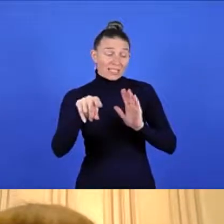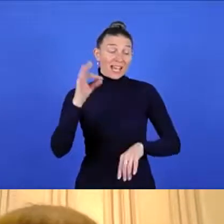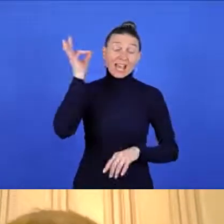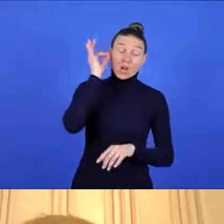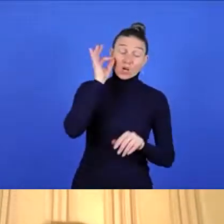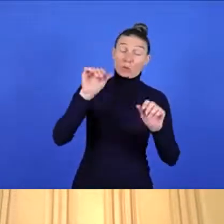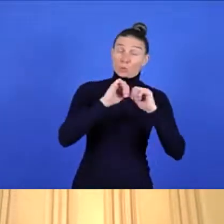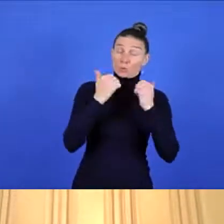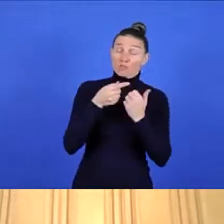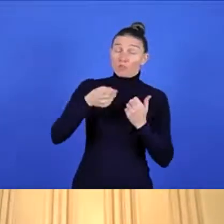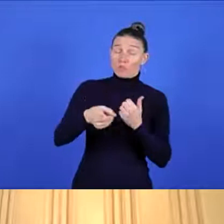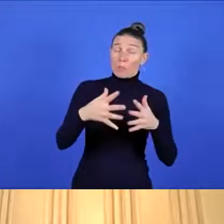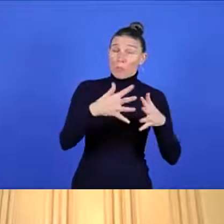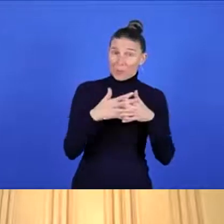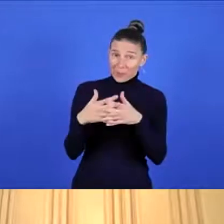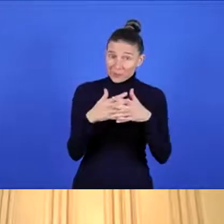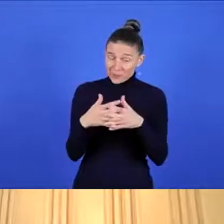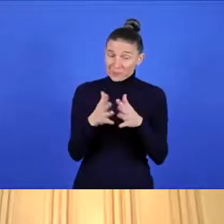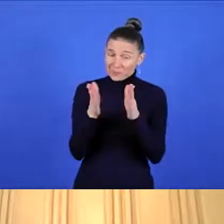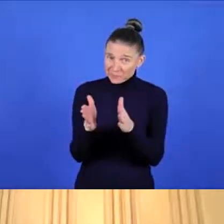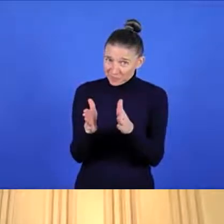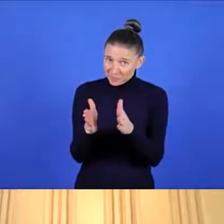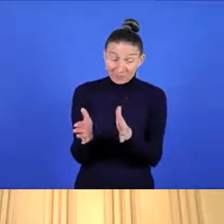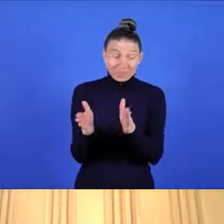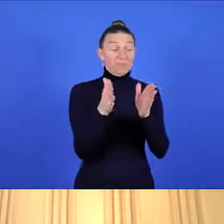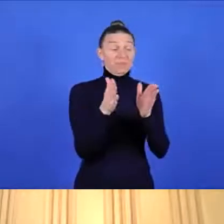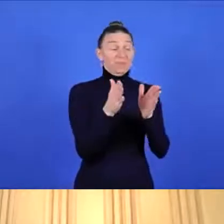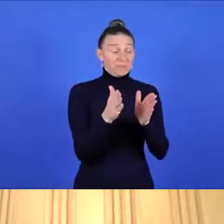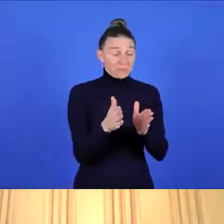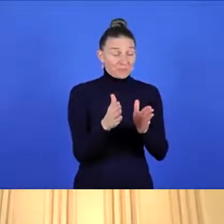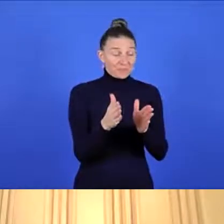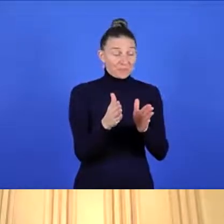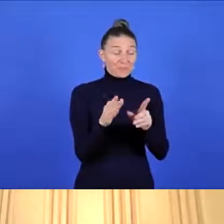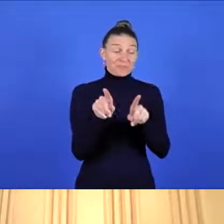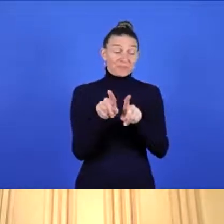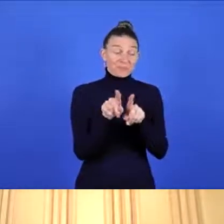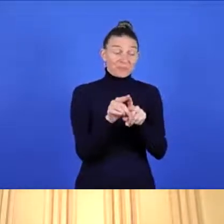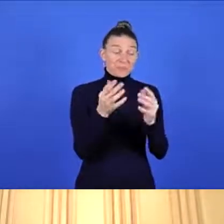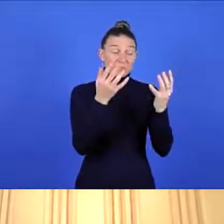, director of public policy, Hearing Loss Association of AmericafÙçÖío¤Š¹"U